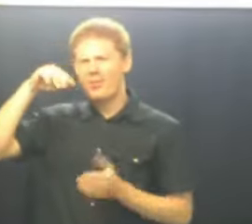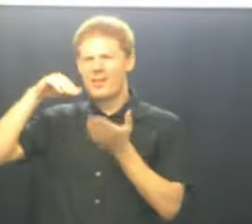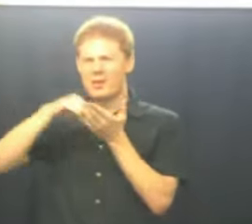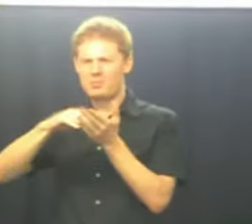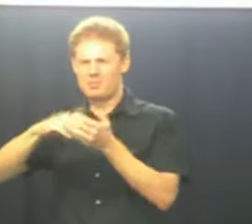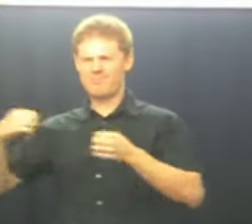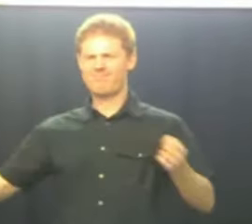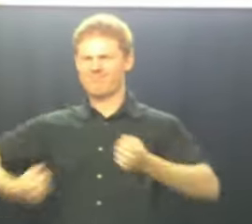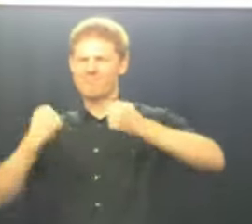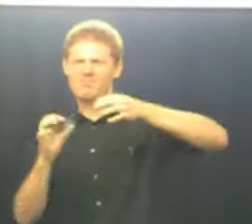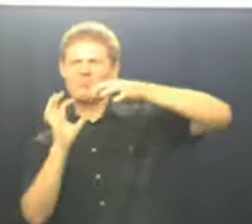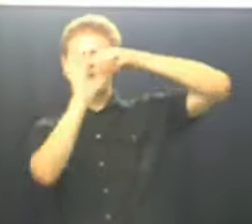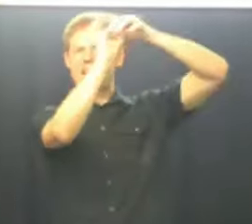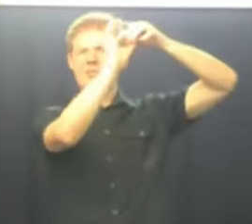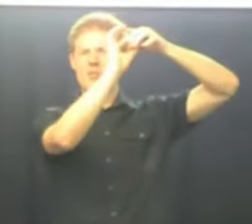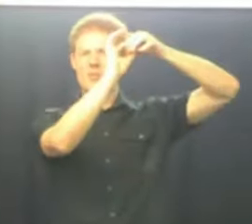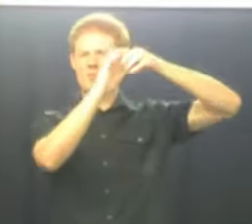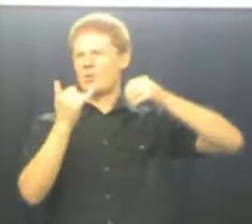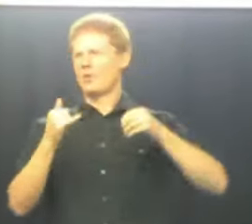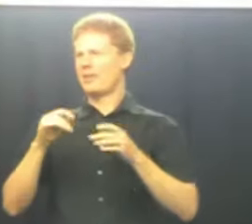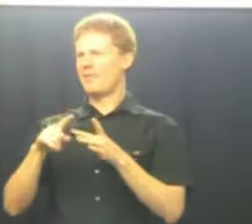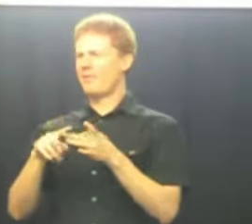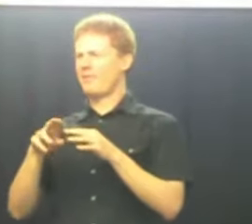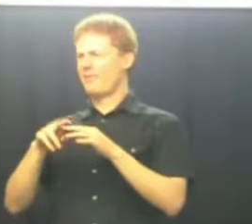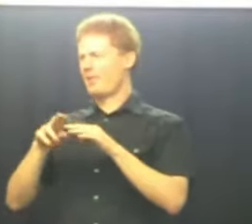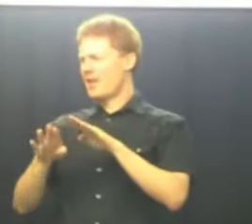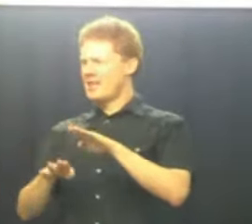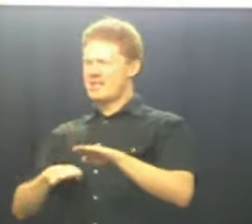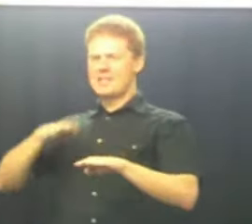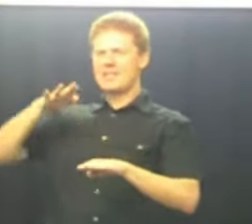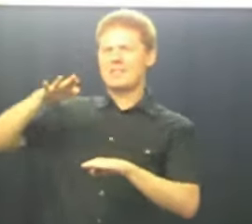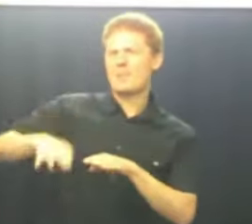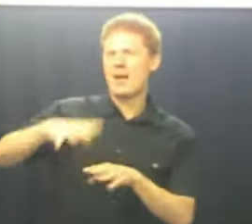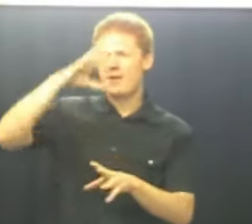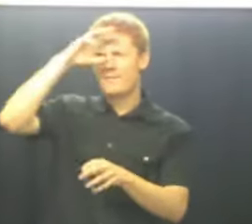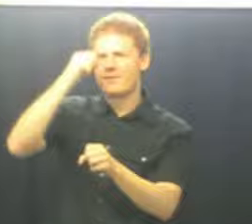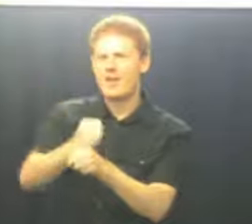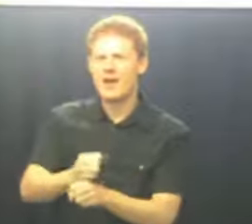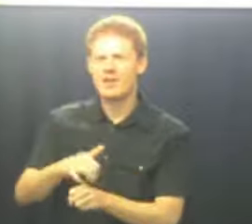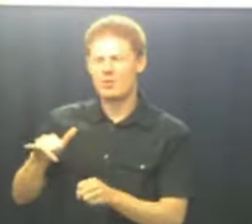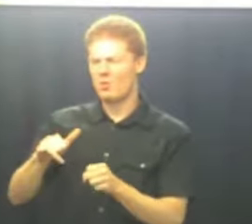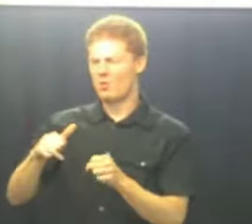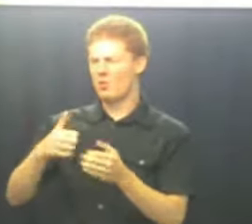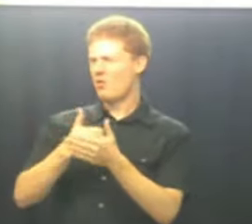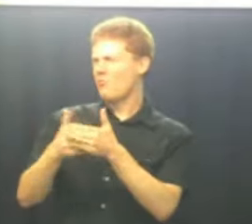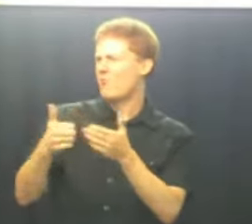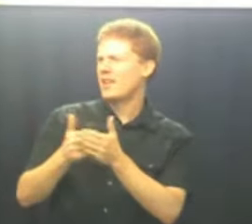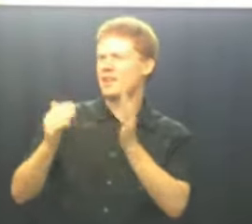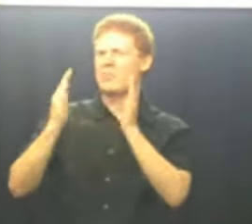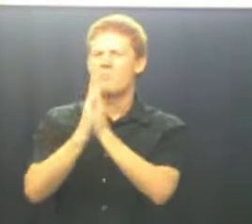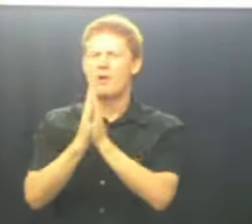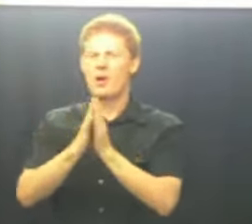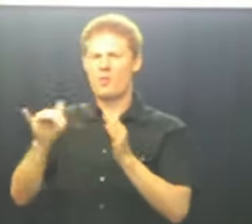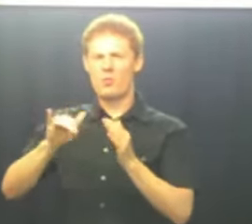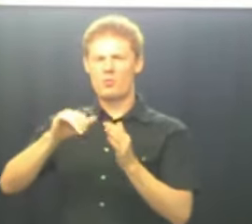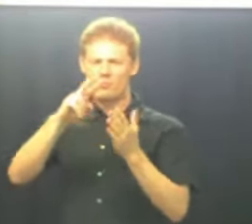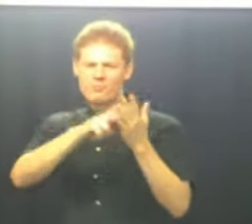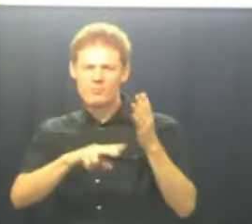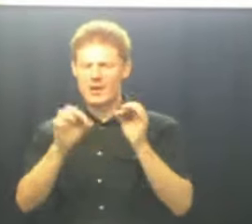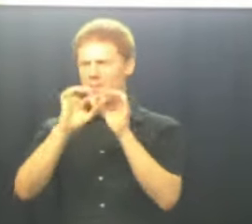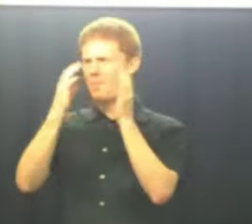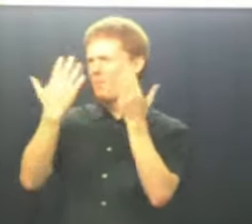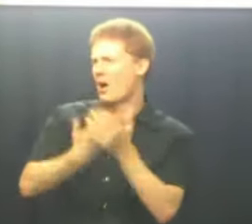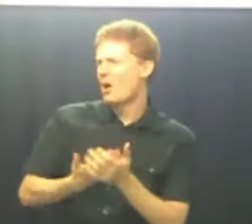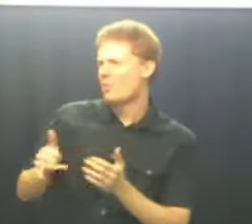that all work together to keep our relationship with God. Perhaps you step out in faith or regularly pray and read the bible